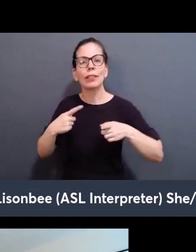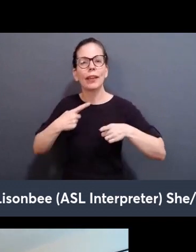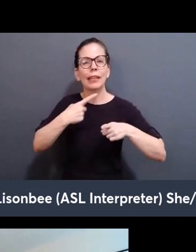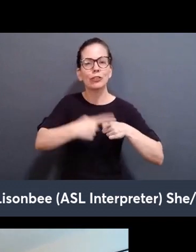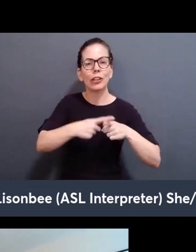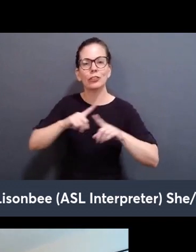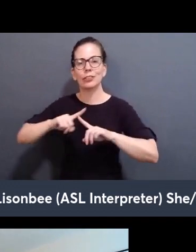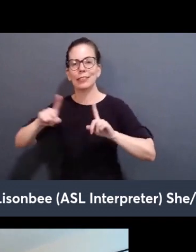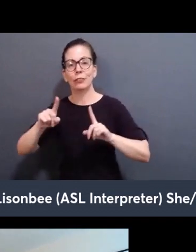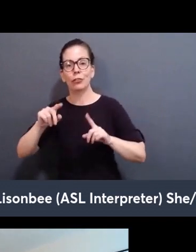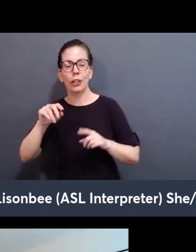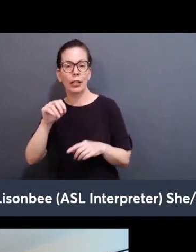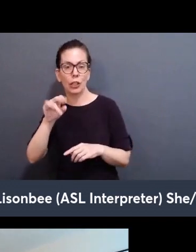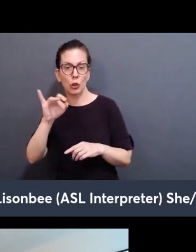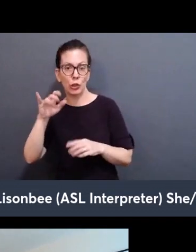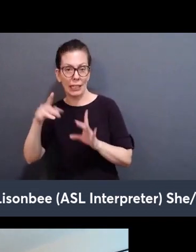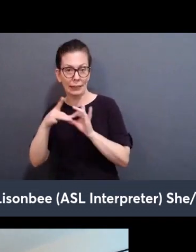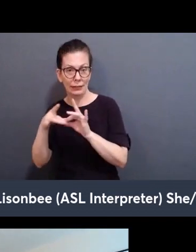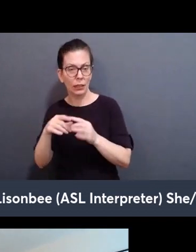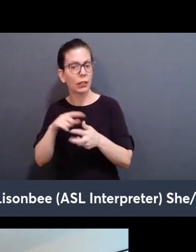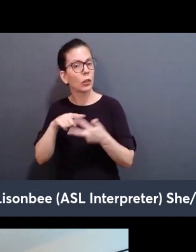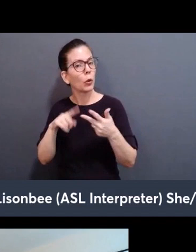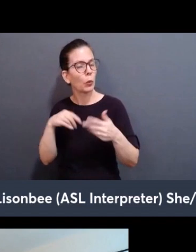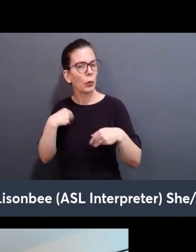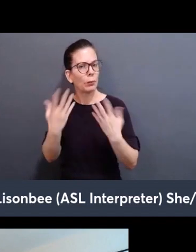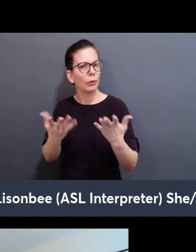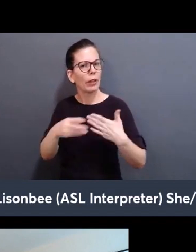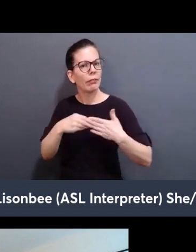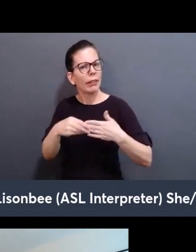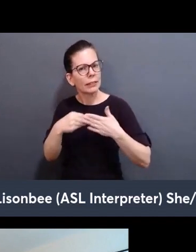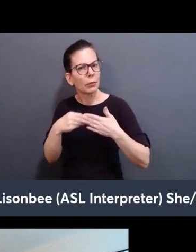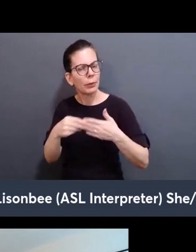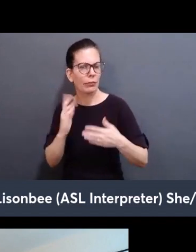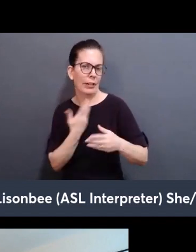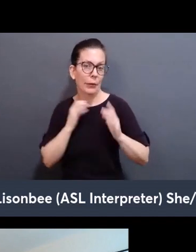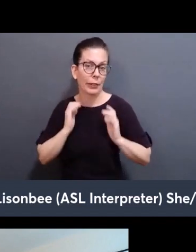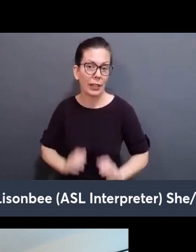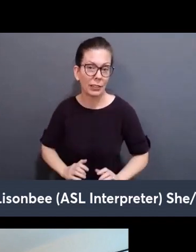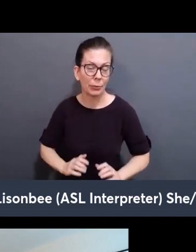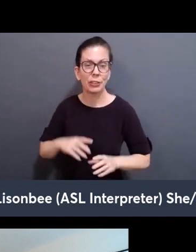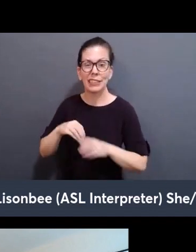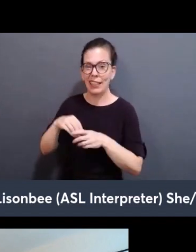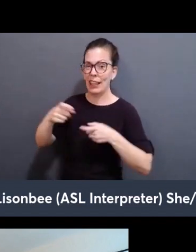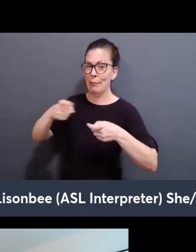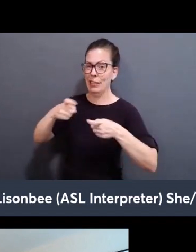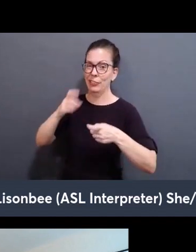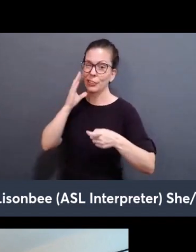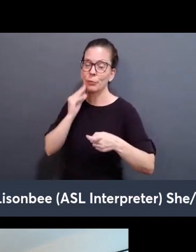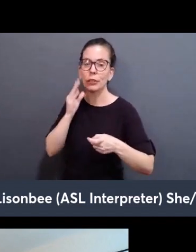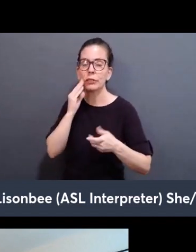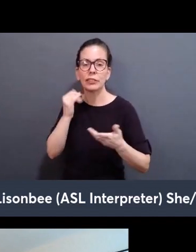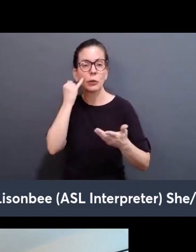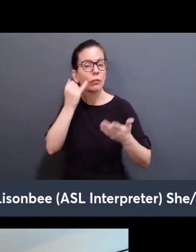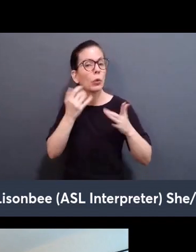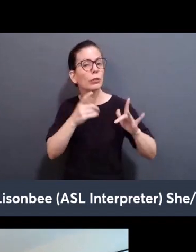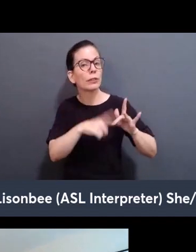'cause we did want to provide some sort of flexibility to our customers in the managed experience. So let's say you want to skip a bunch of AWS accounts